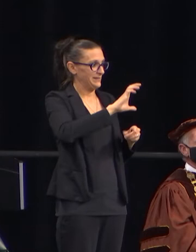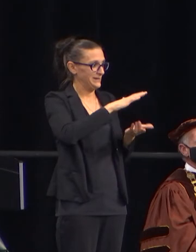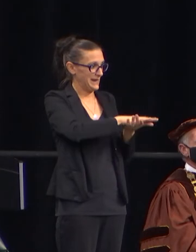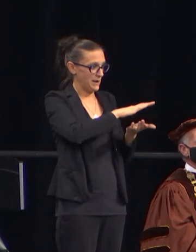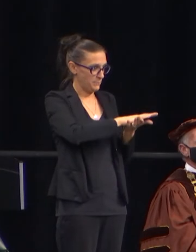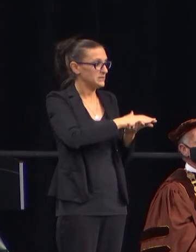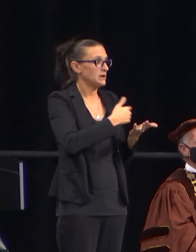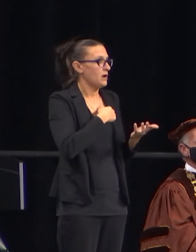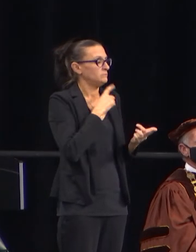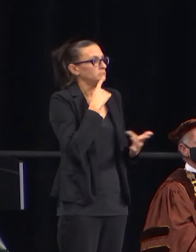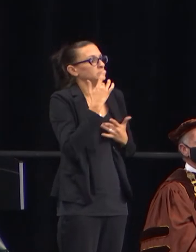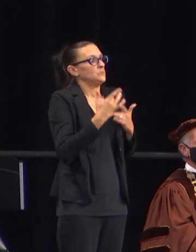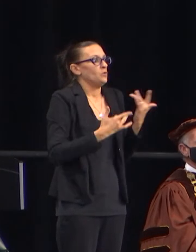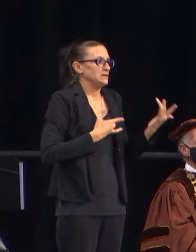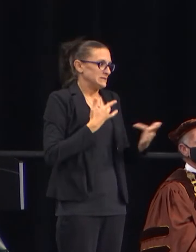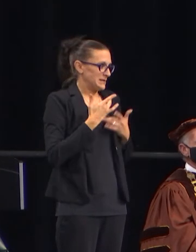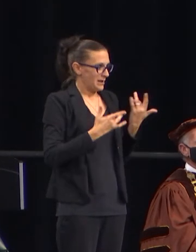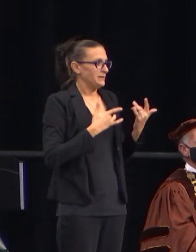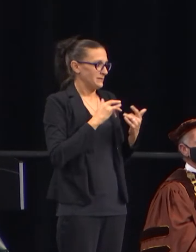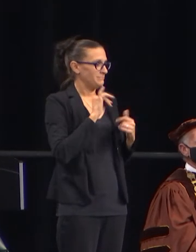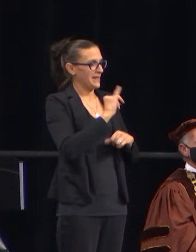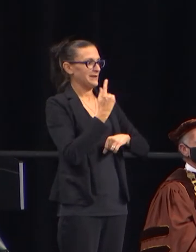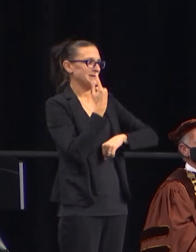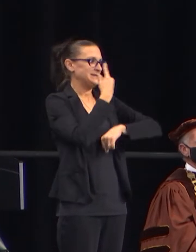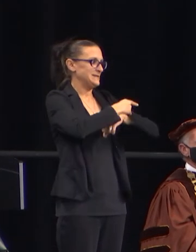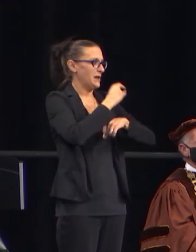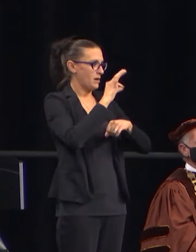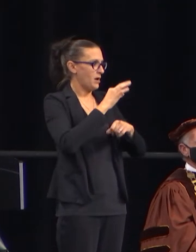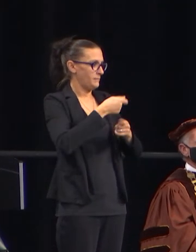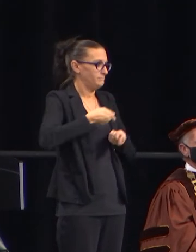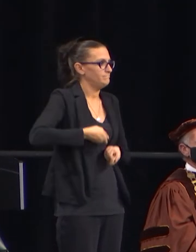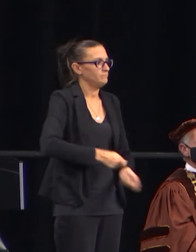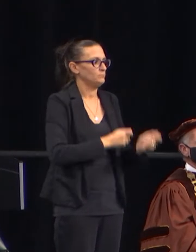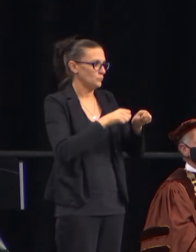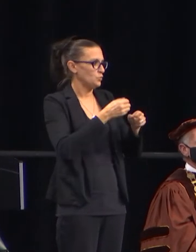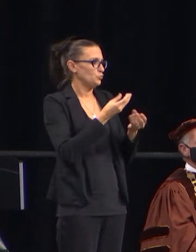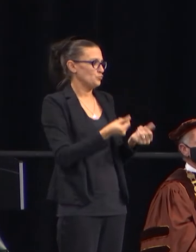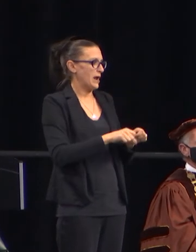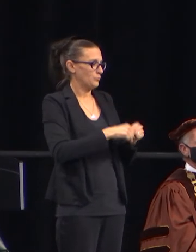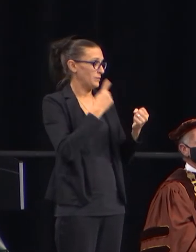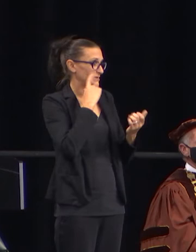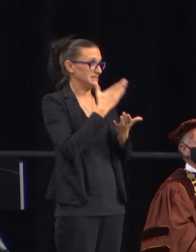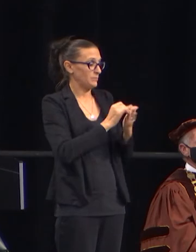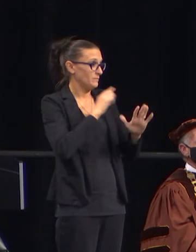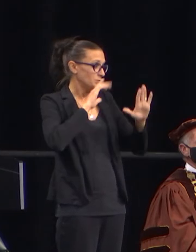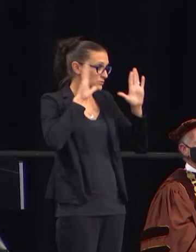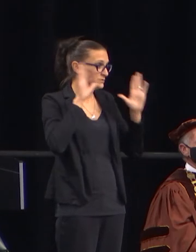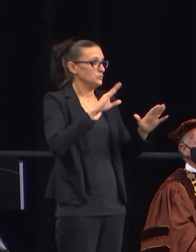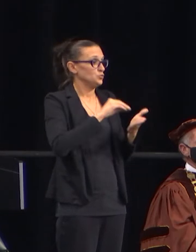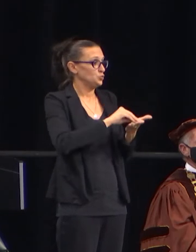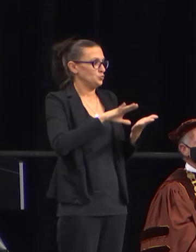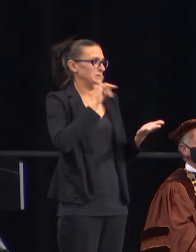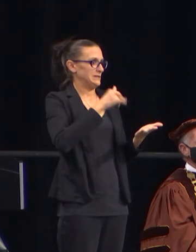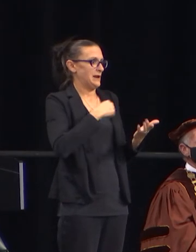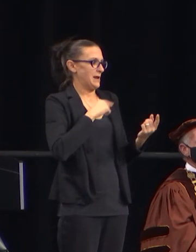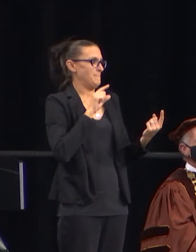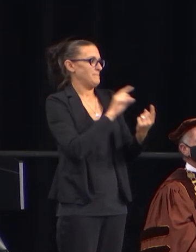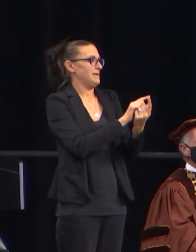I was so excited the day of the groundbreaking because of some of the remarkable students that I met that day.